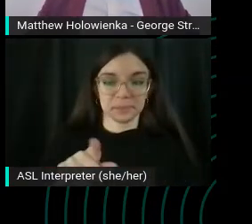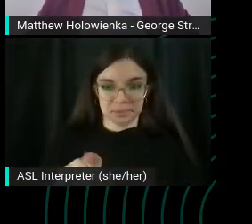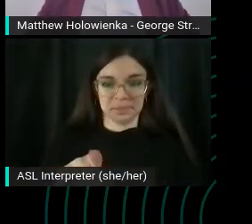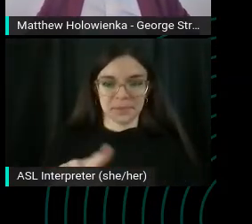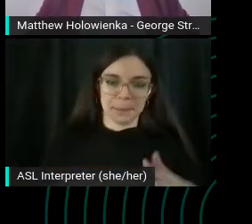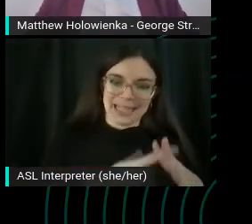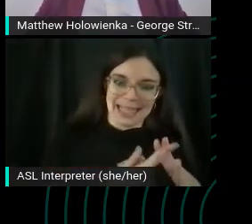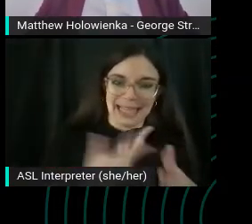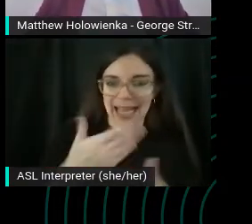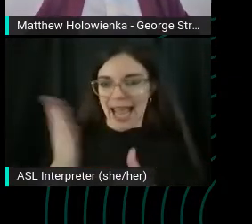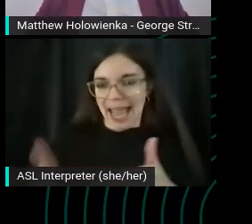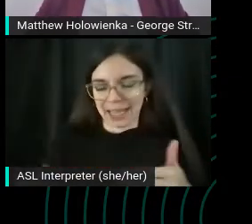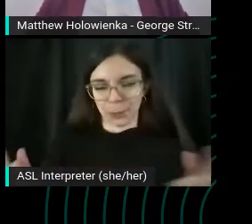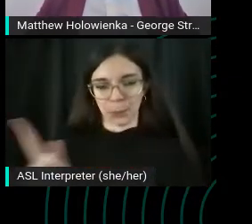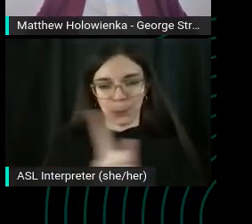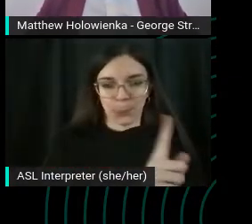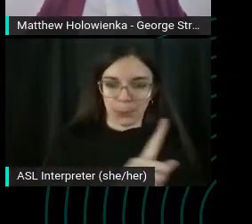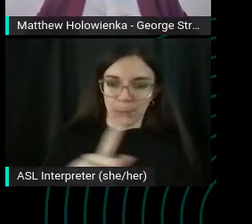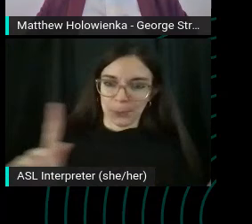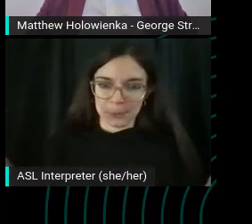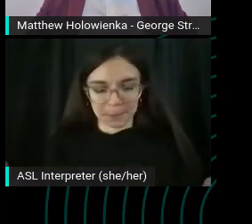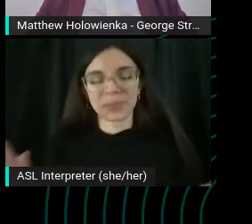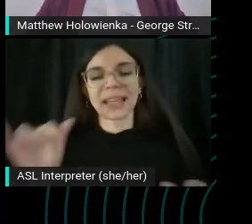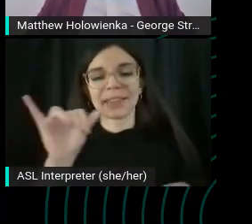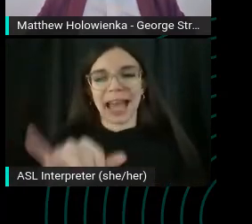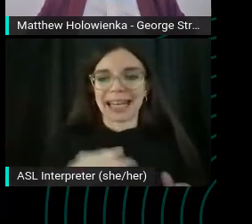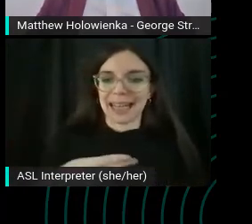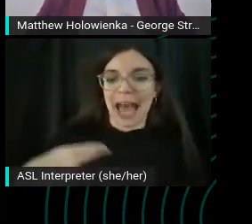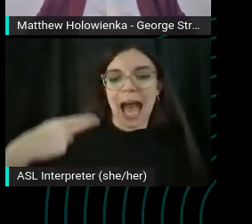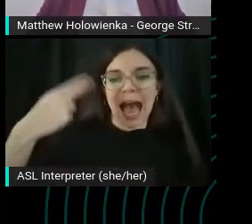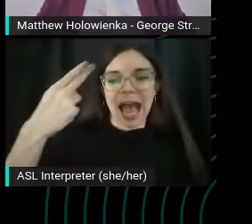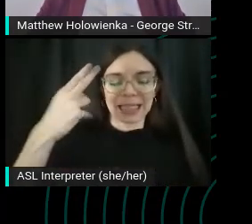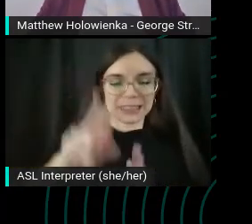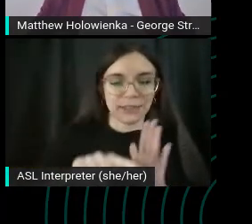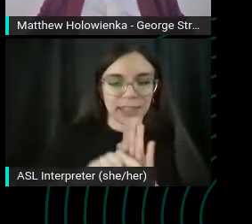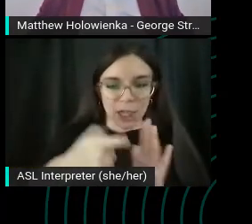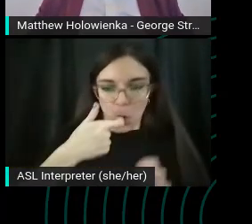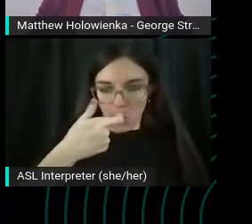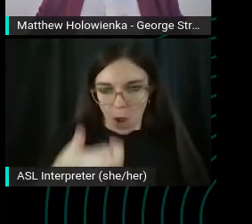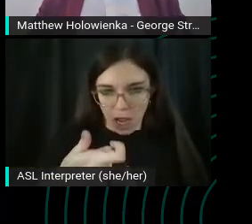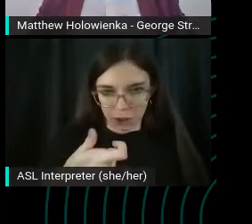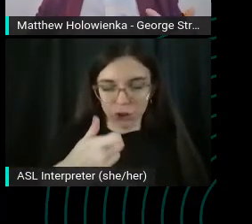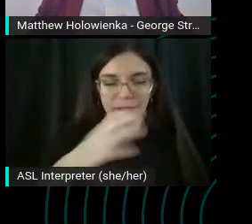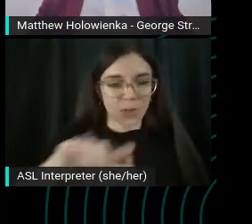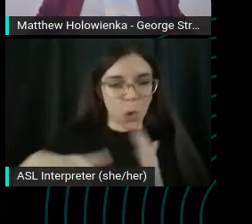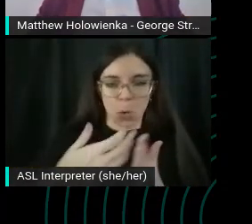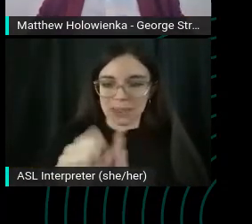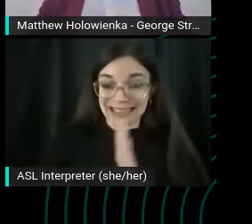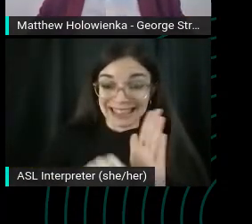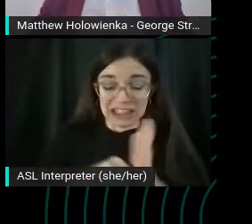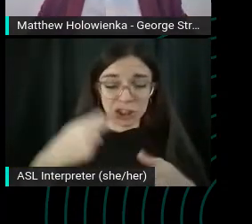and this GIF on social media had our highest video watch time of the entire season. It's short, so you can see exactly what's happening,